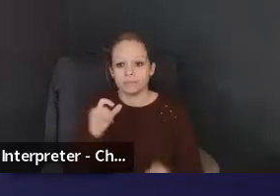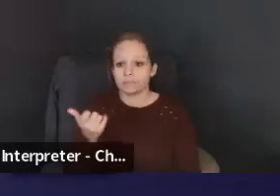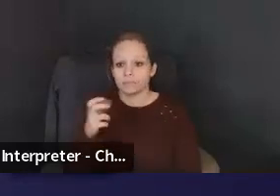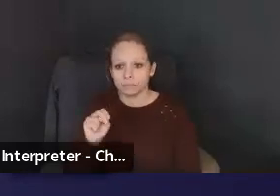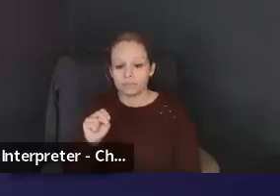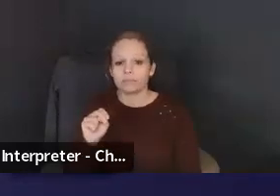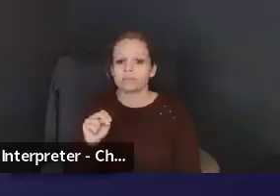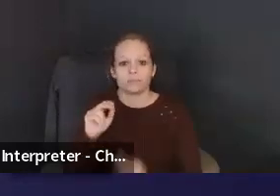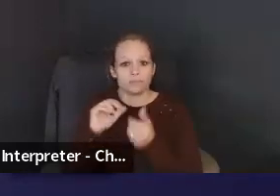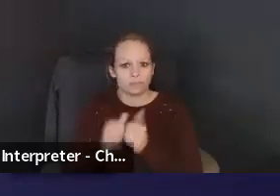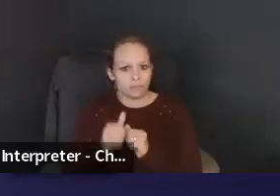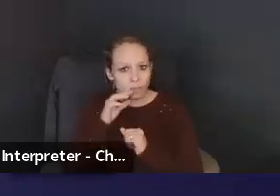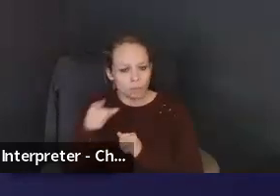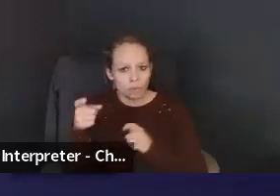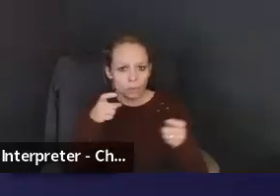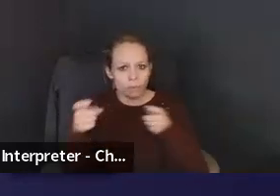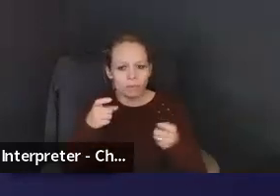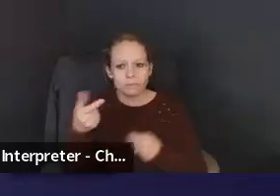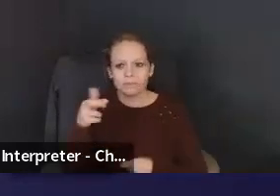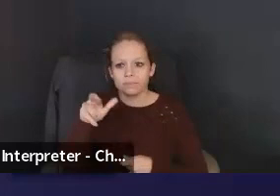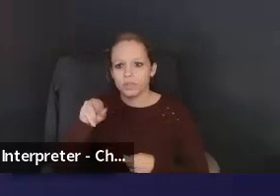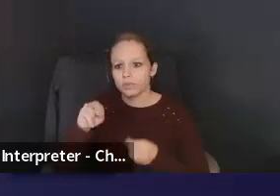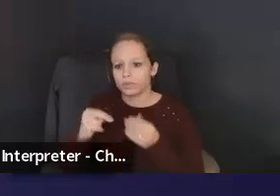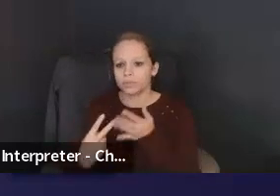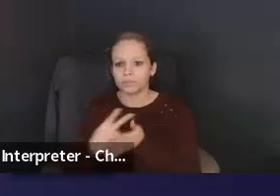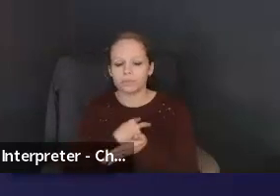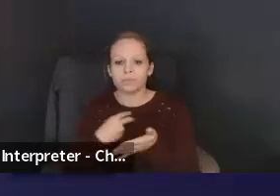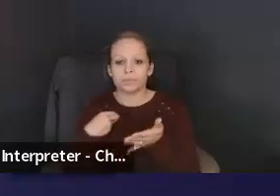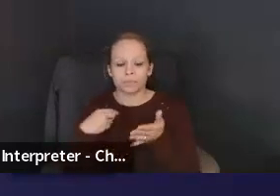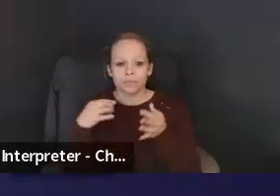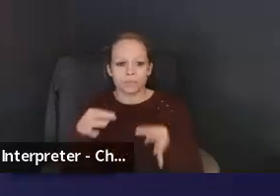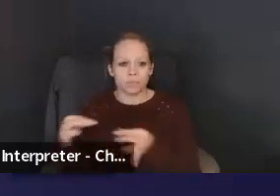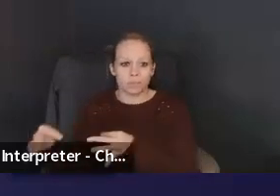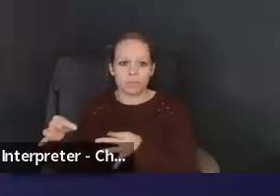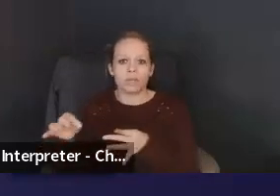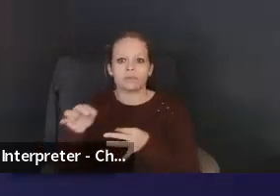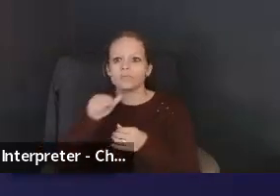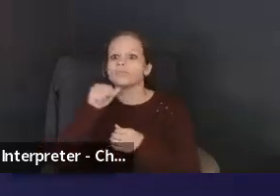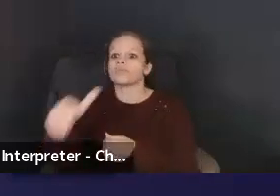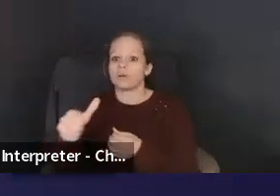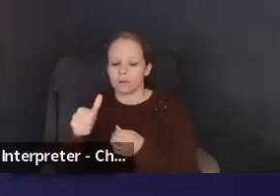How would you manage a grant review decision not to fund in which feedback is not provided